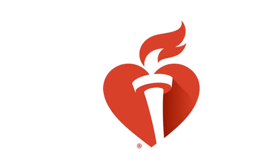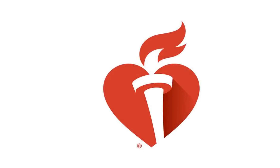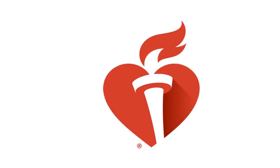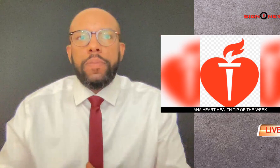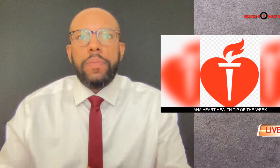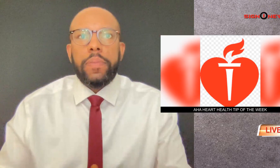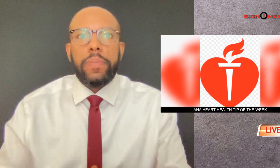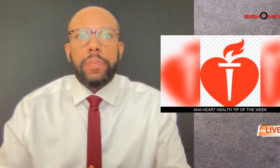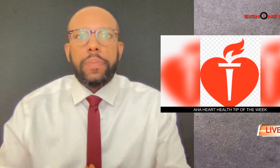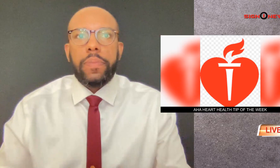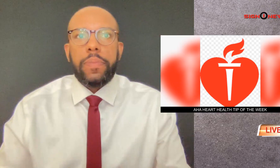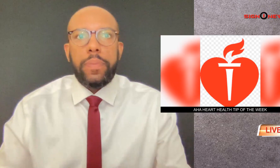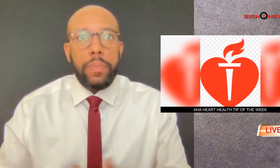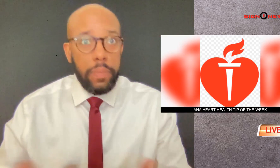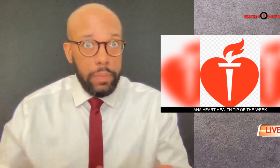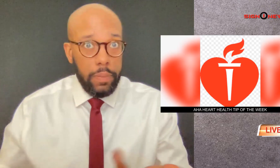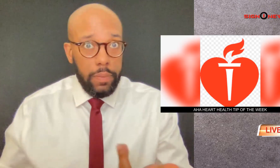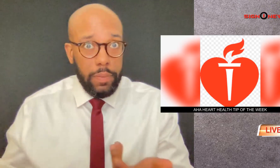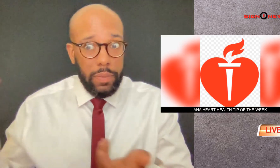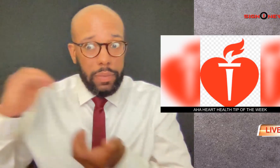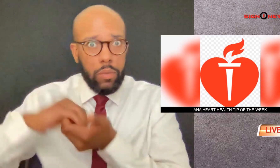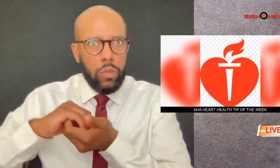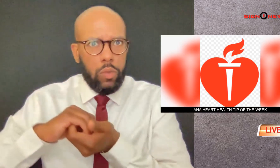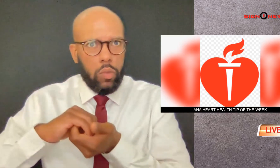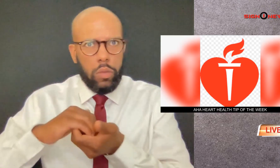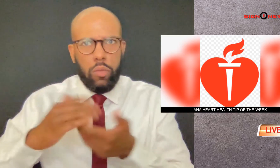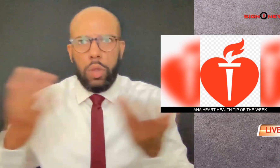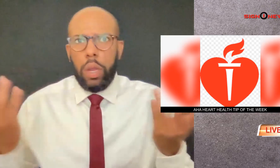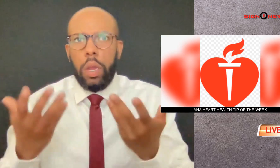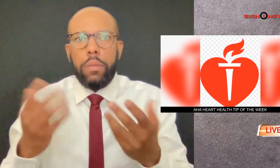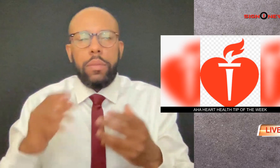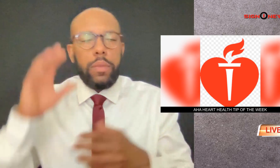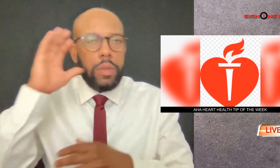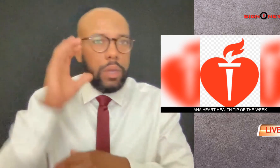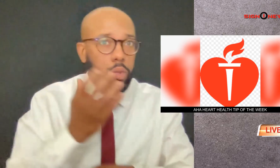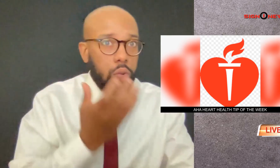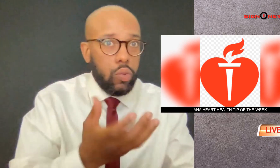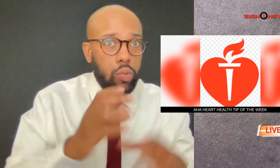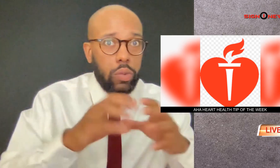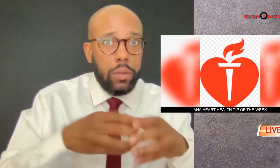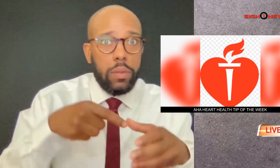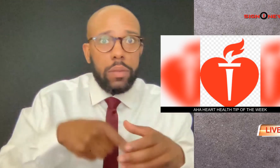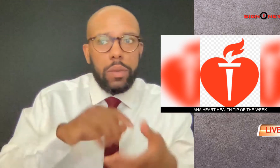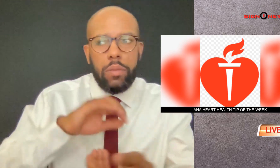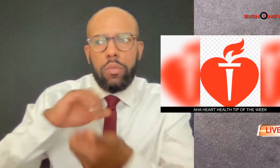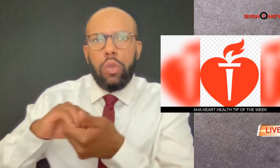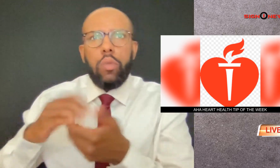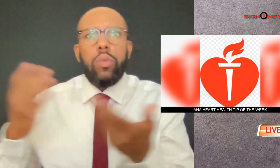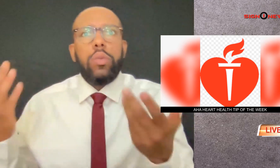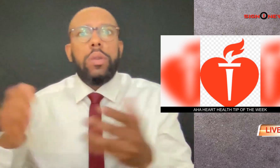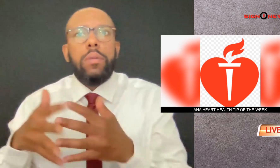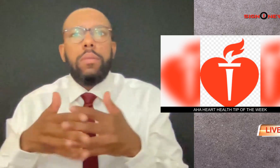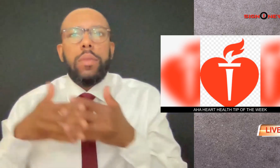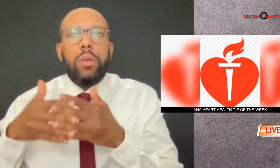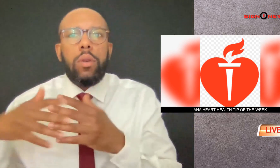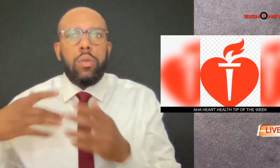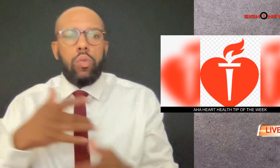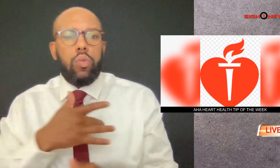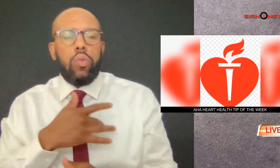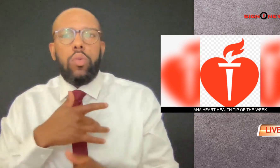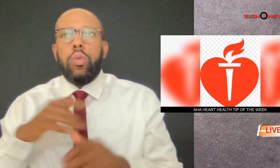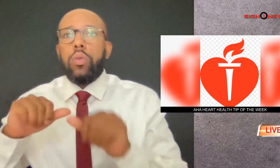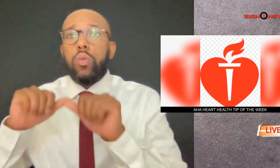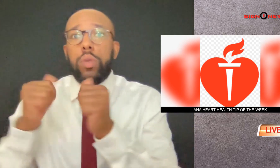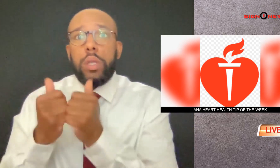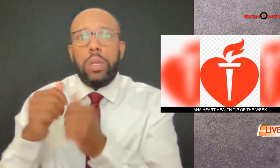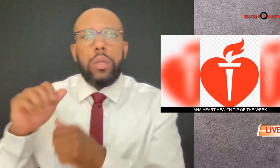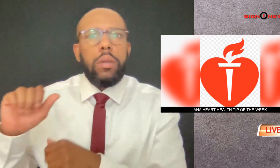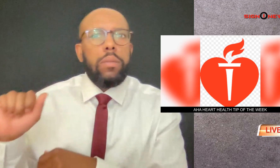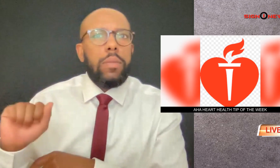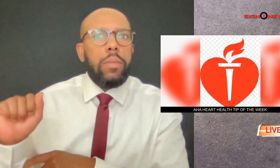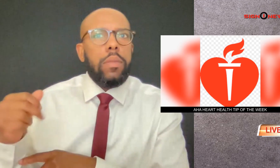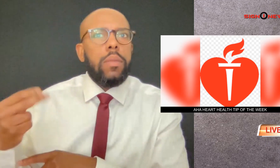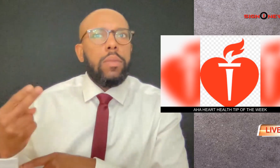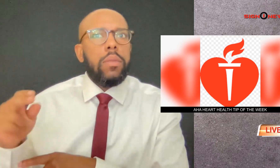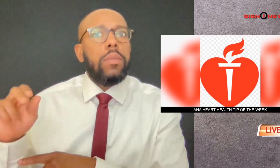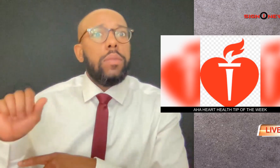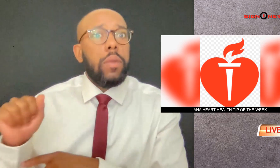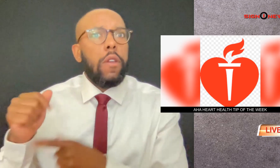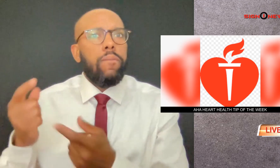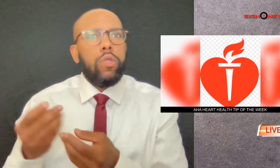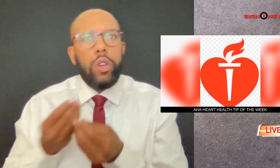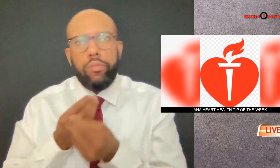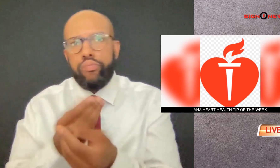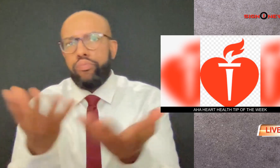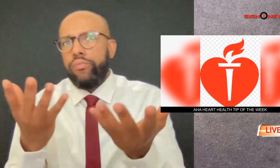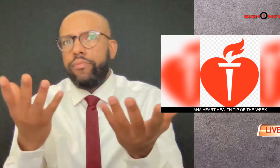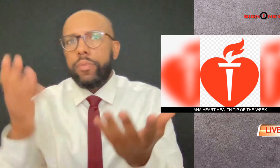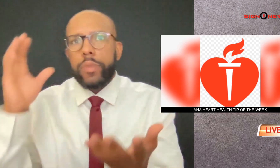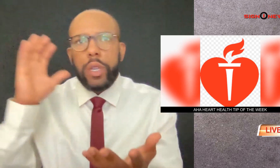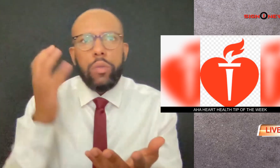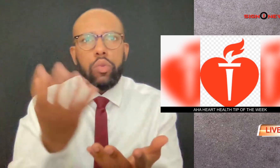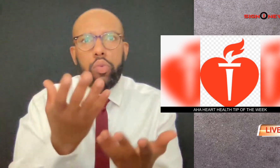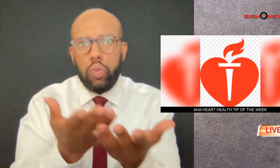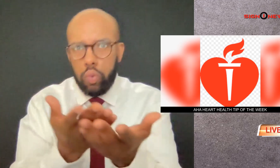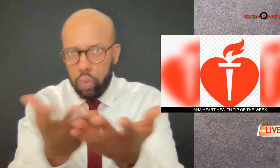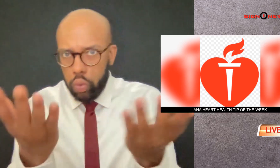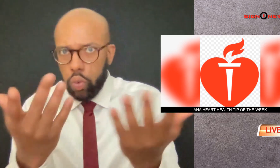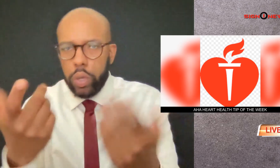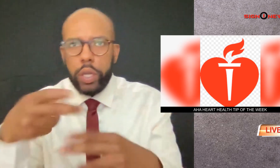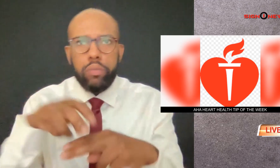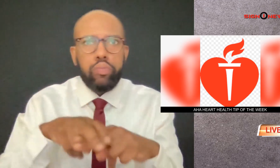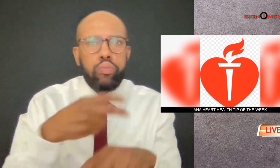Sign1News is partnering with the American Heart Association to offer our Sign1News viewers